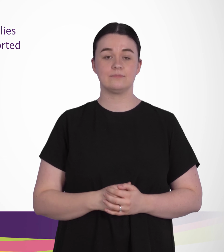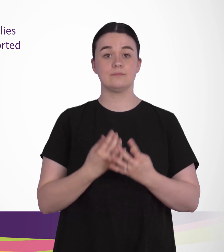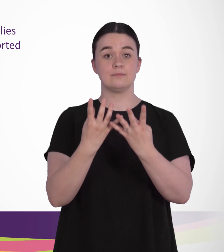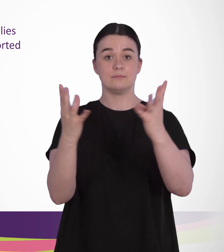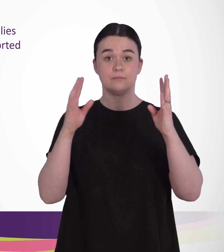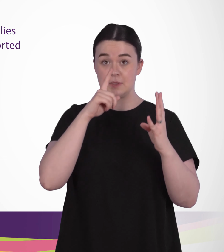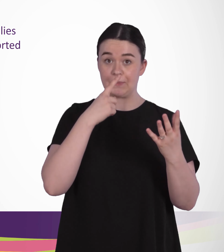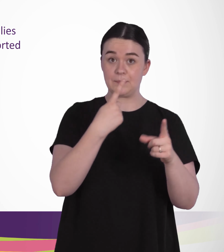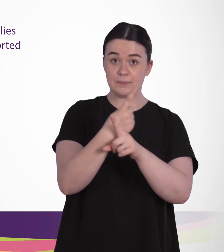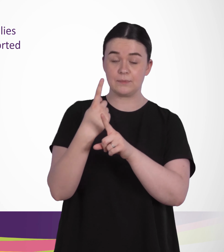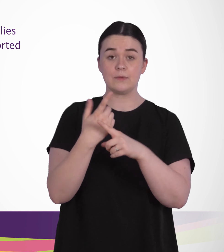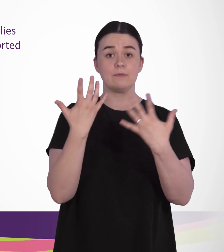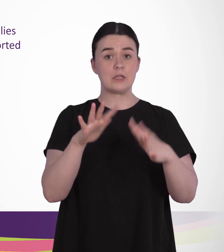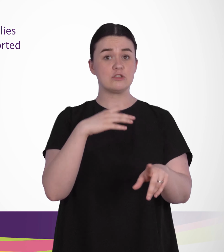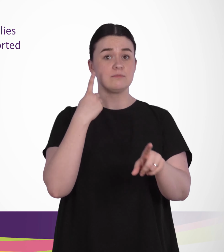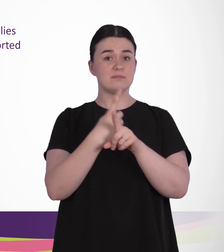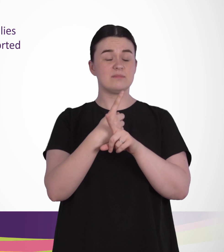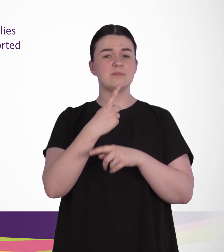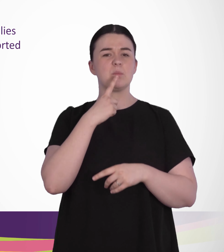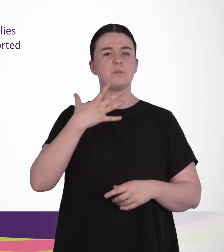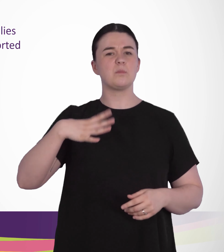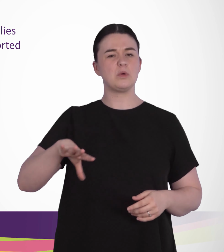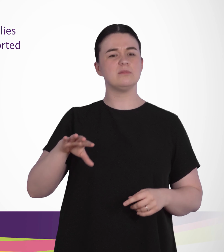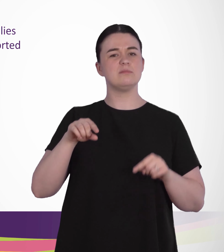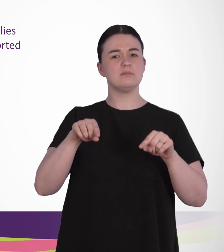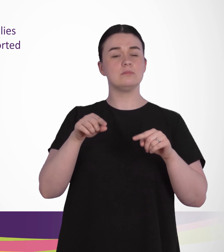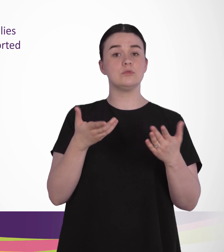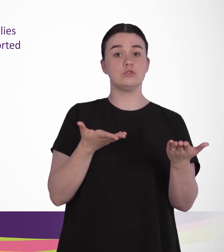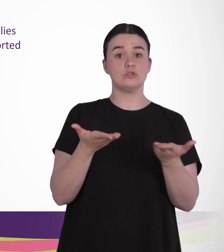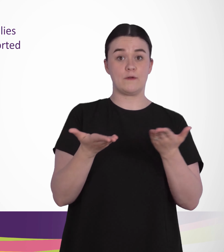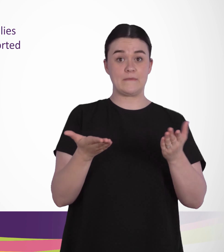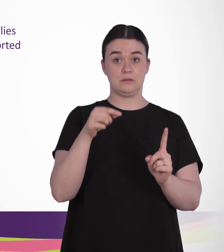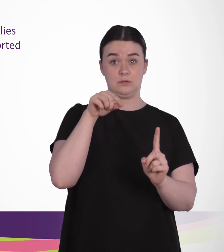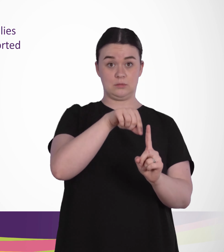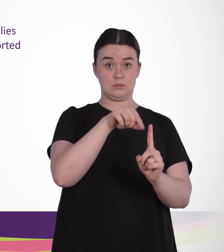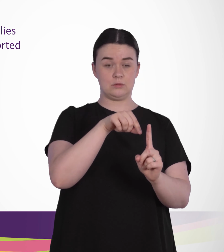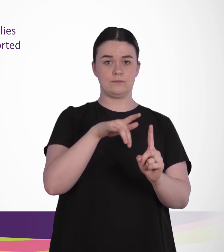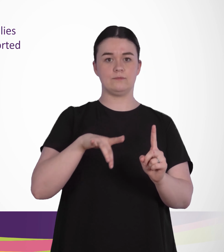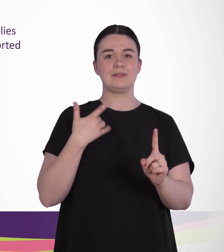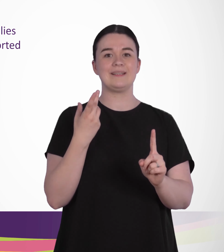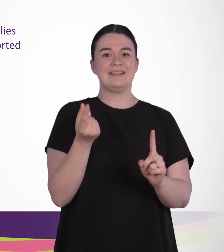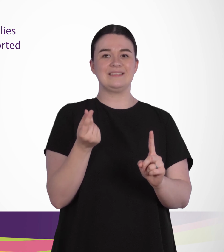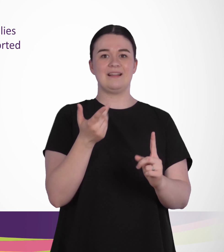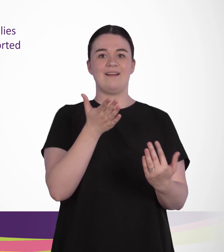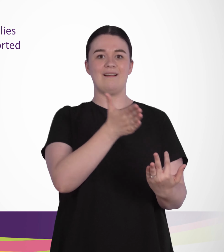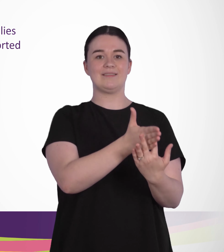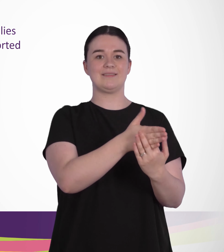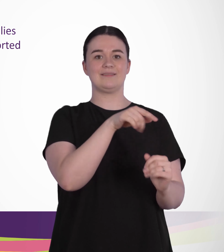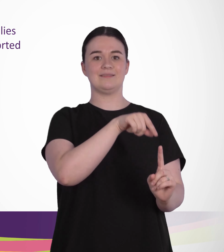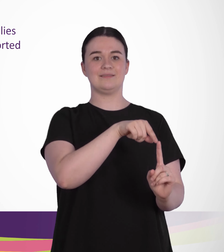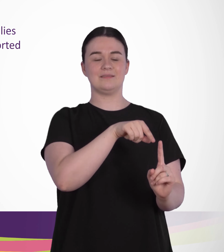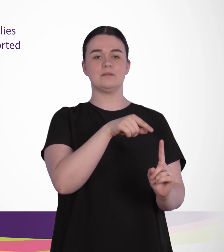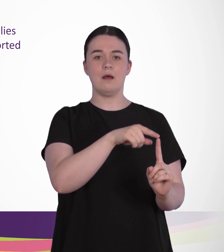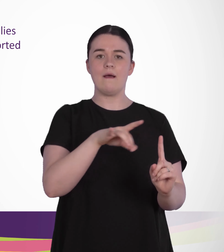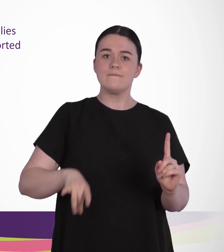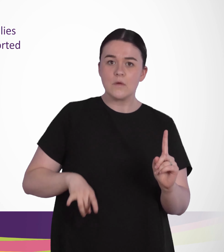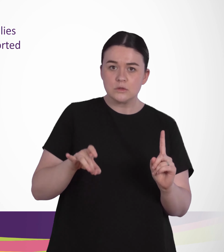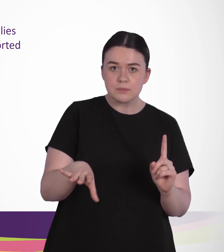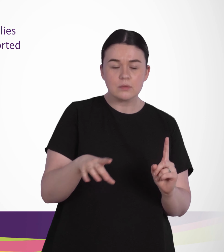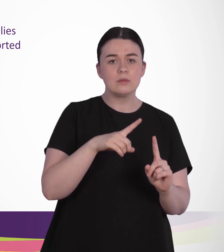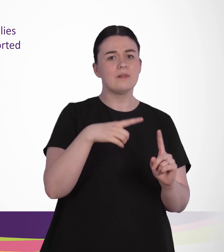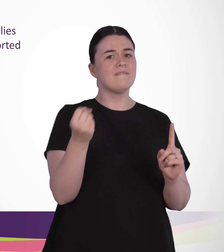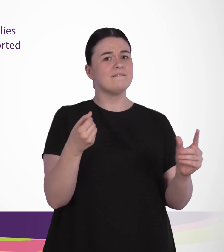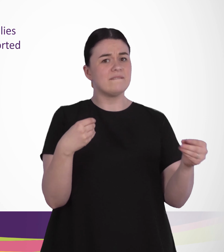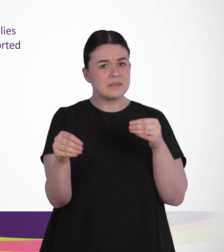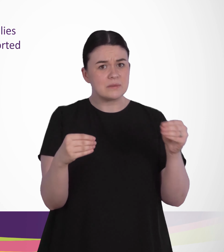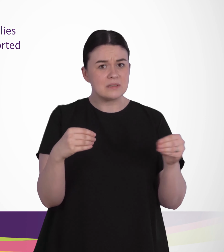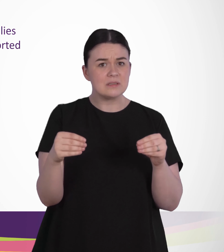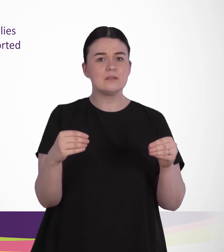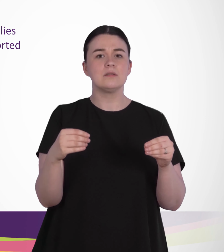Stakeholders also wanted services to be easier to access by ensuring that services are affordable, flexible,